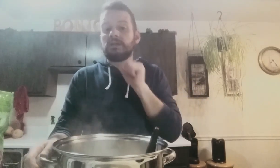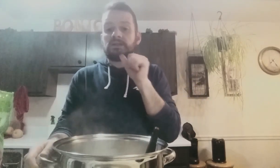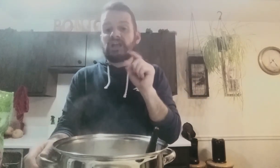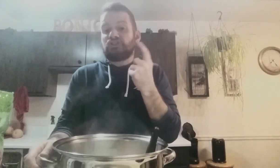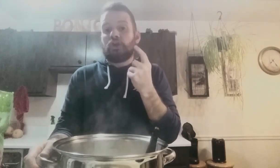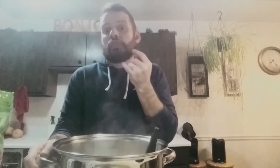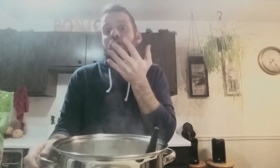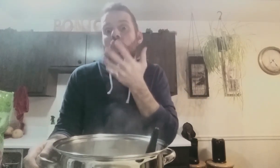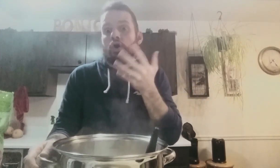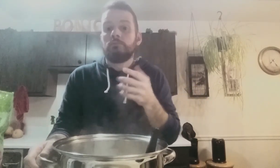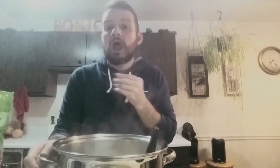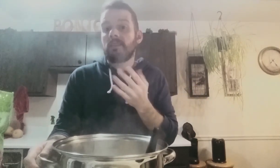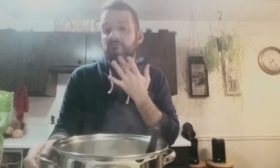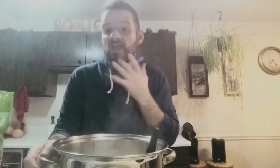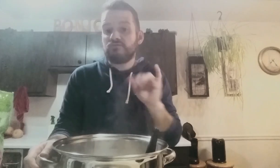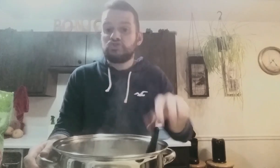It's not because of the look, it's the flavour too.